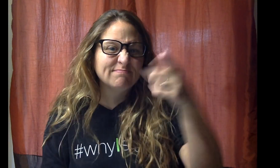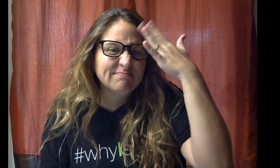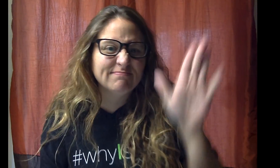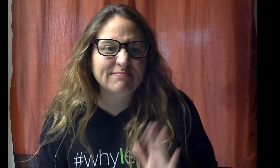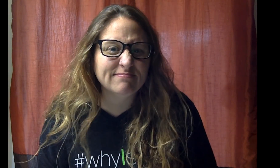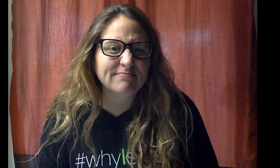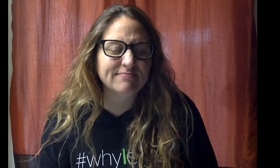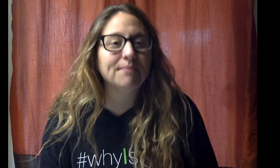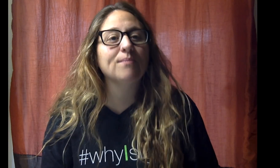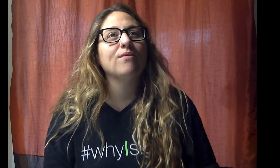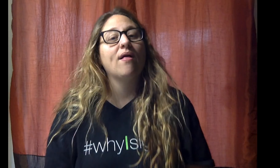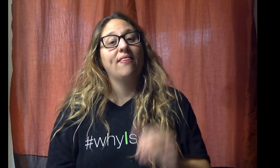were on par with me because maybe they did not really know and didn’t want to tell me.